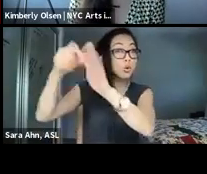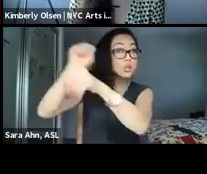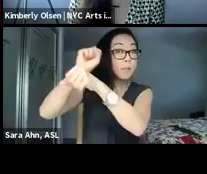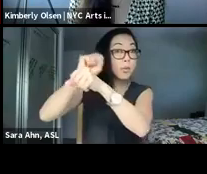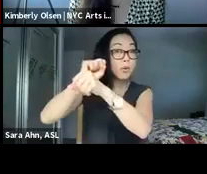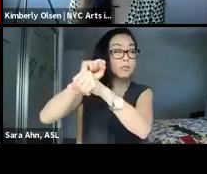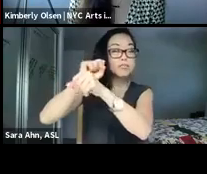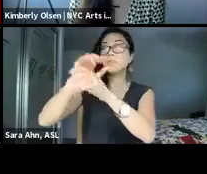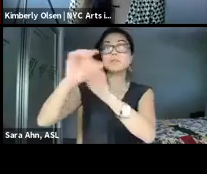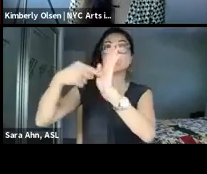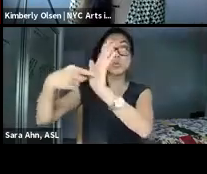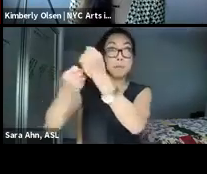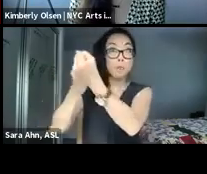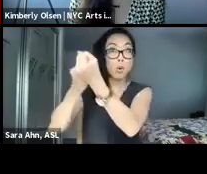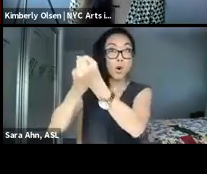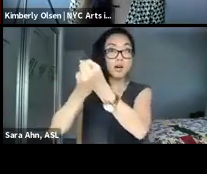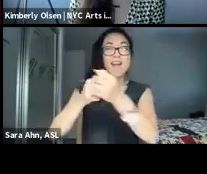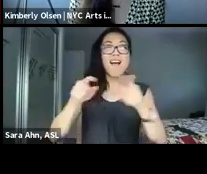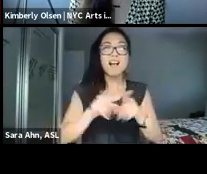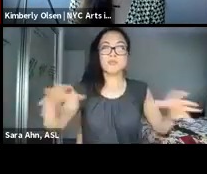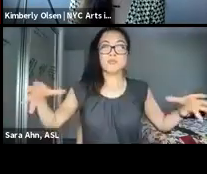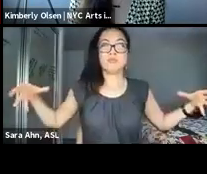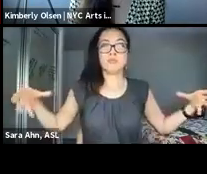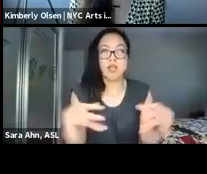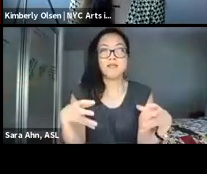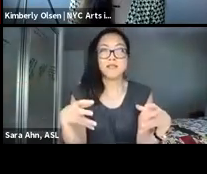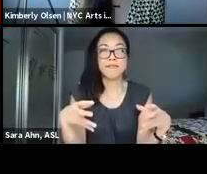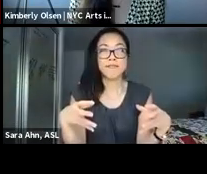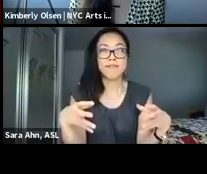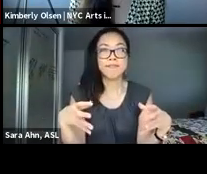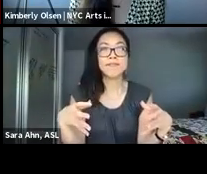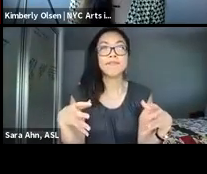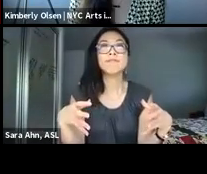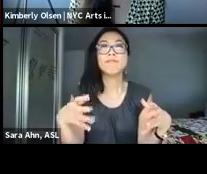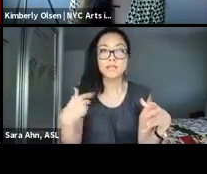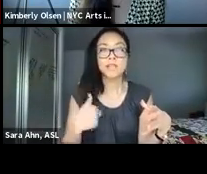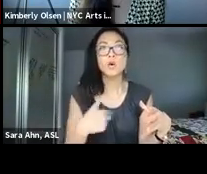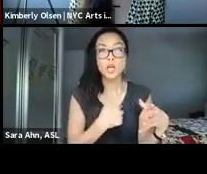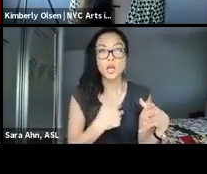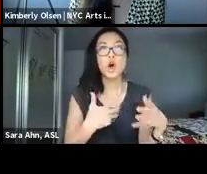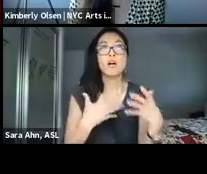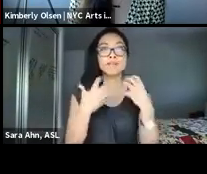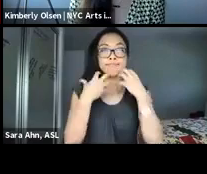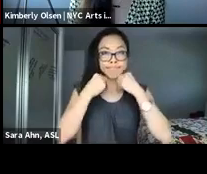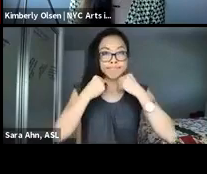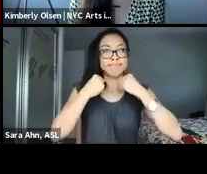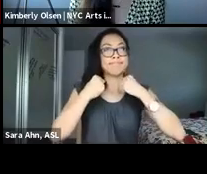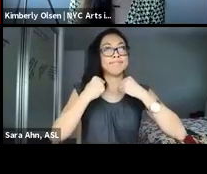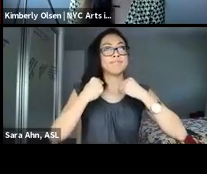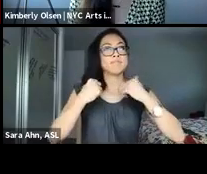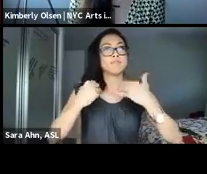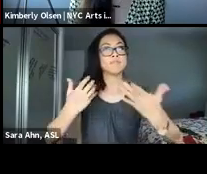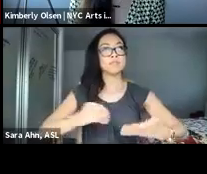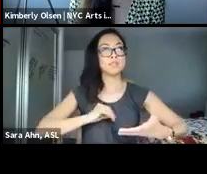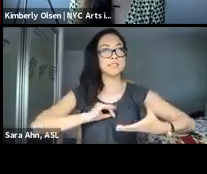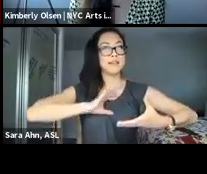As we look at the pivoting plans that our city officials are engaging in. Check